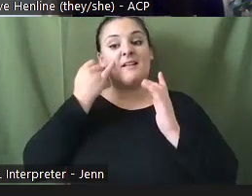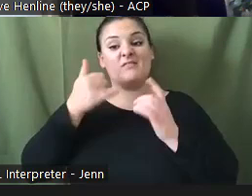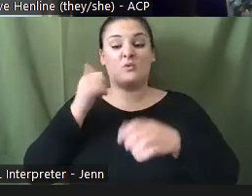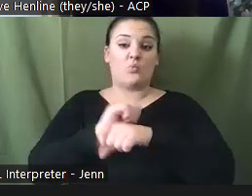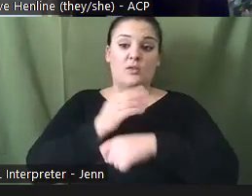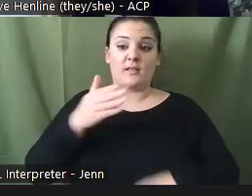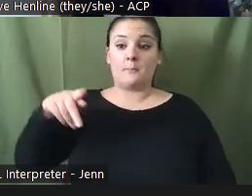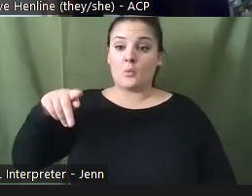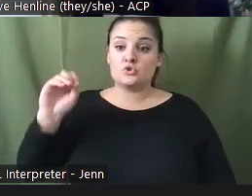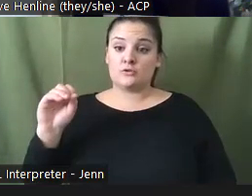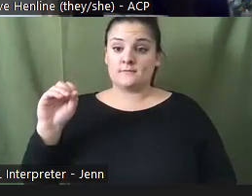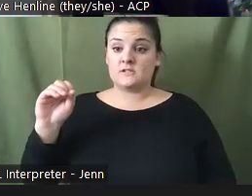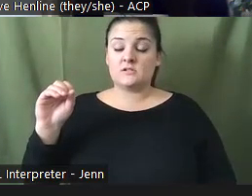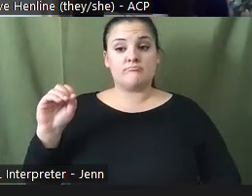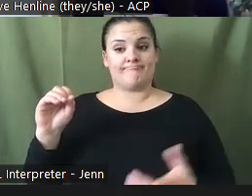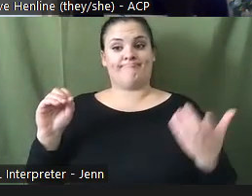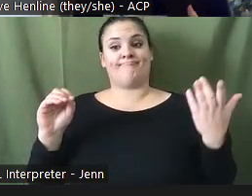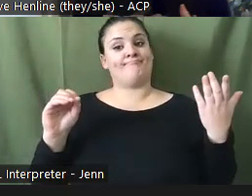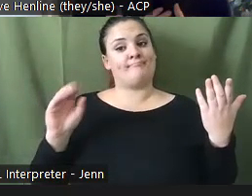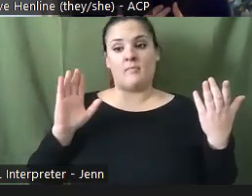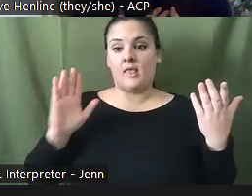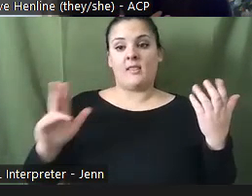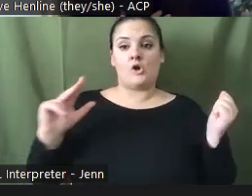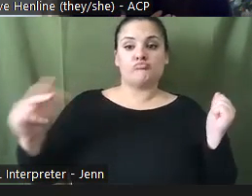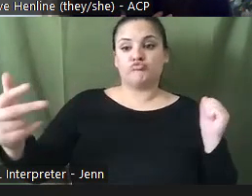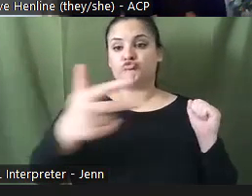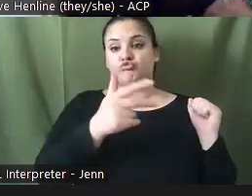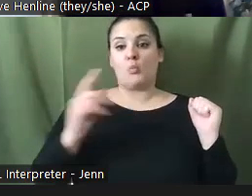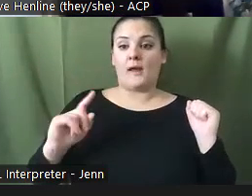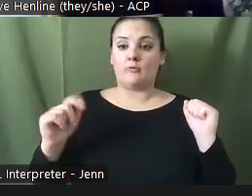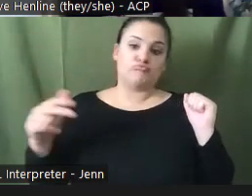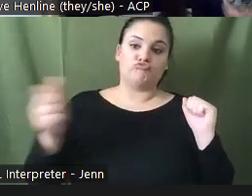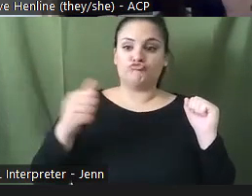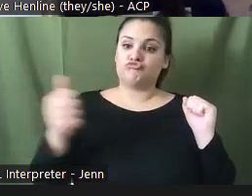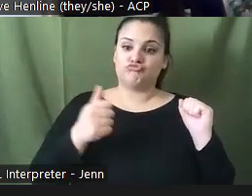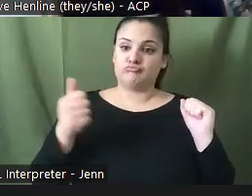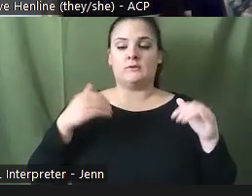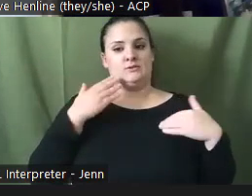their route is. If they, if the participant is fearful that that individual could see their